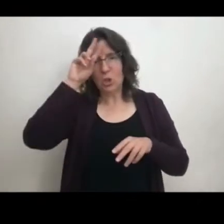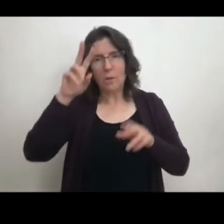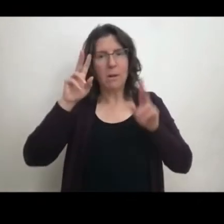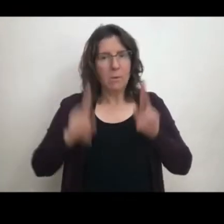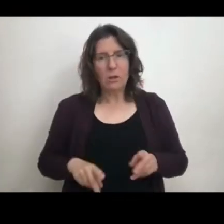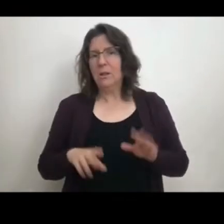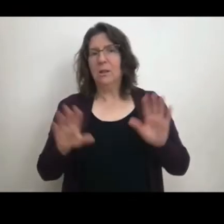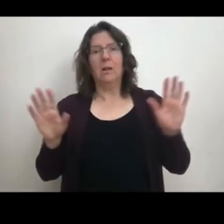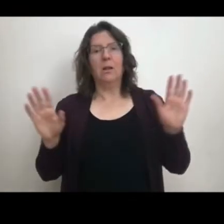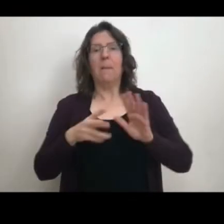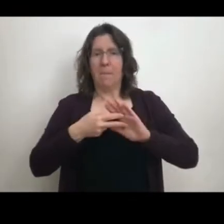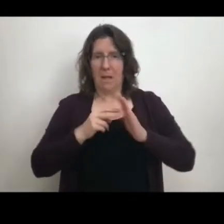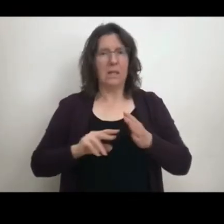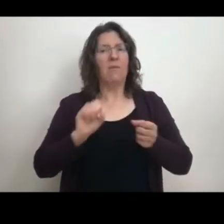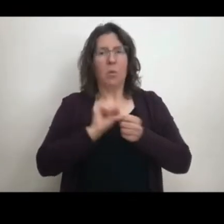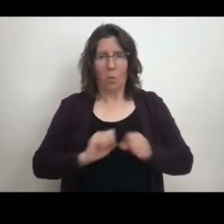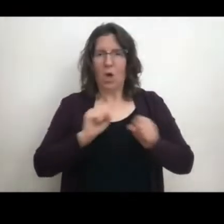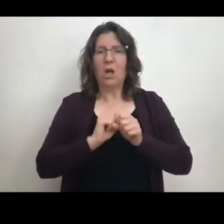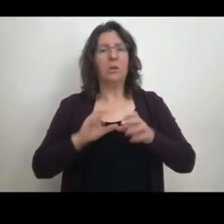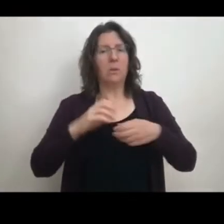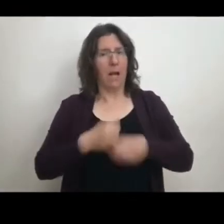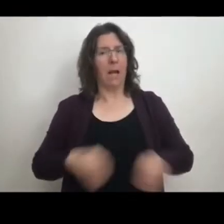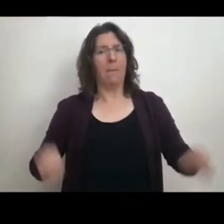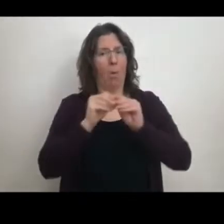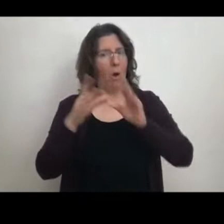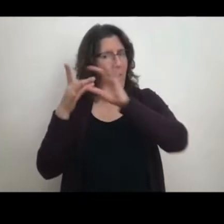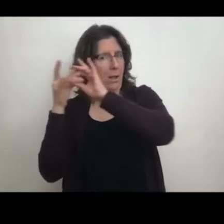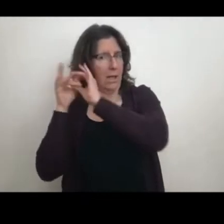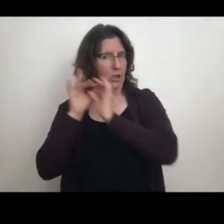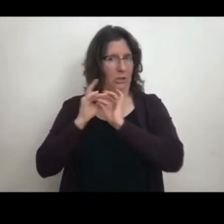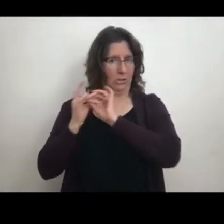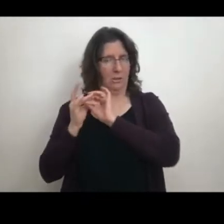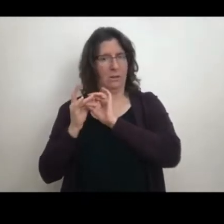So it meant we had to work together to create those connections in the brain . . .